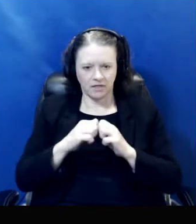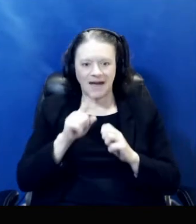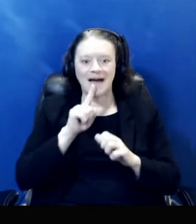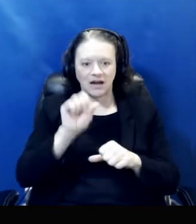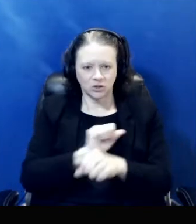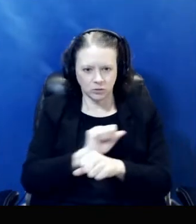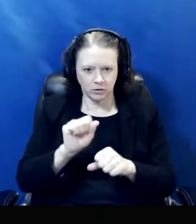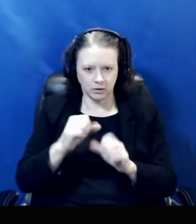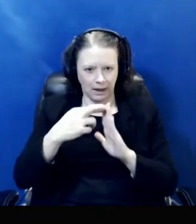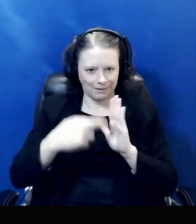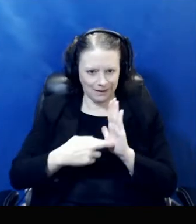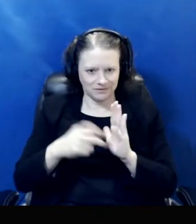if they desired to.